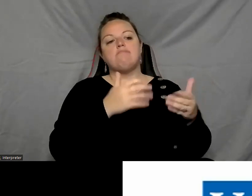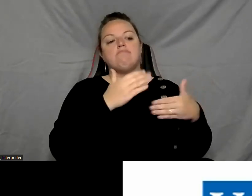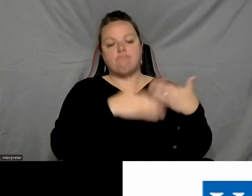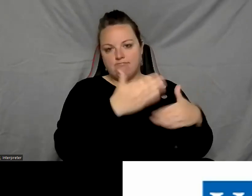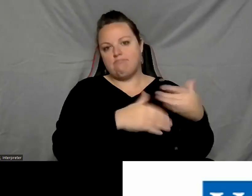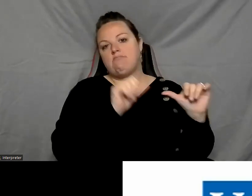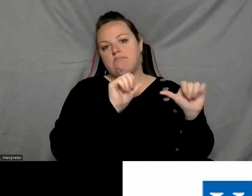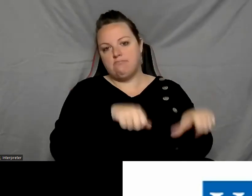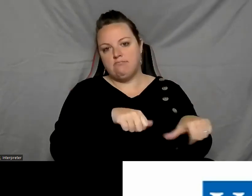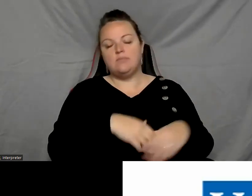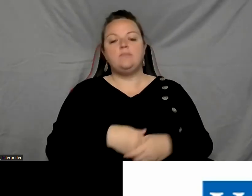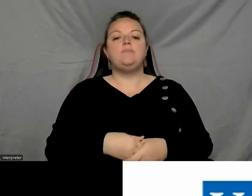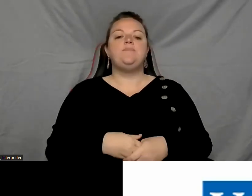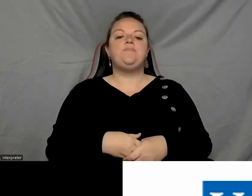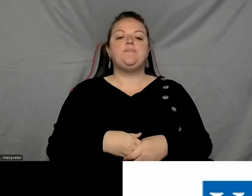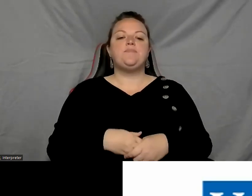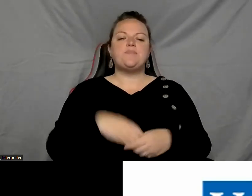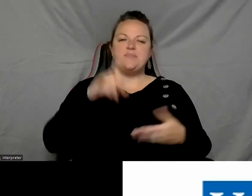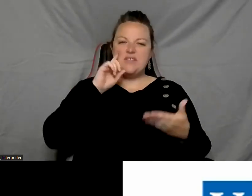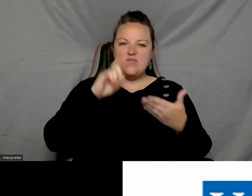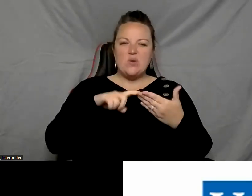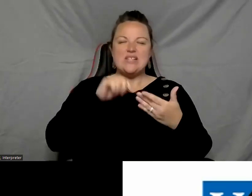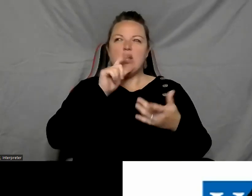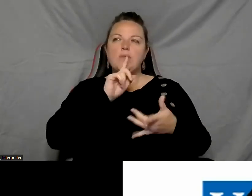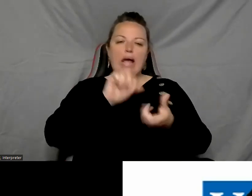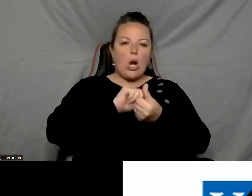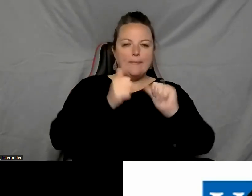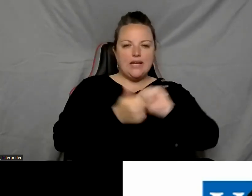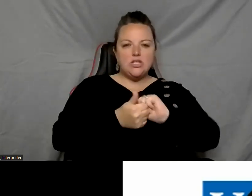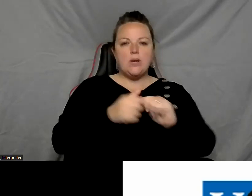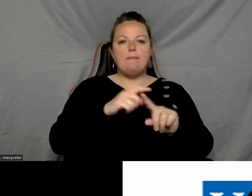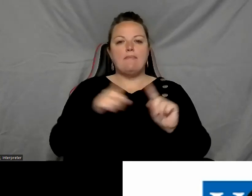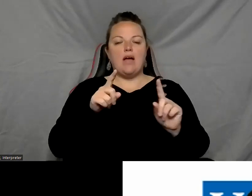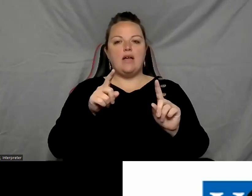I also have noticed not really combination, I've noticed I've been stereotyped a lot for